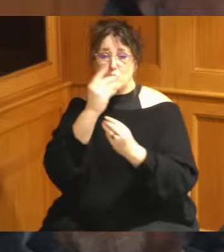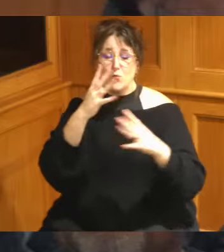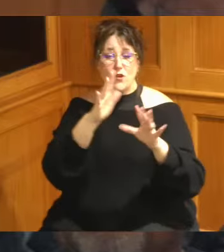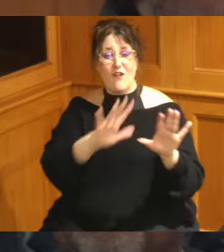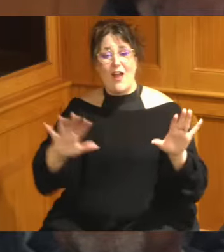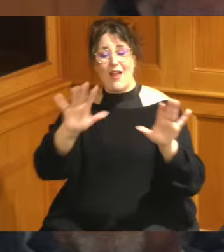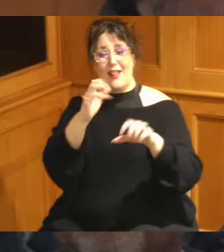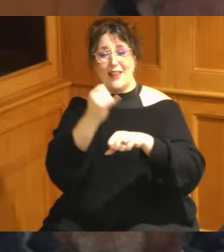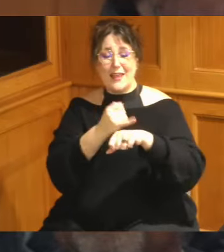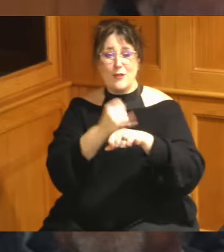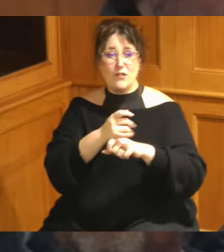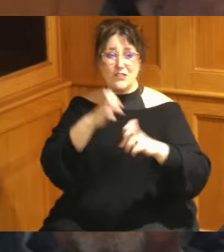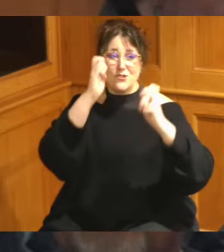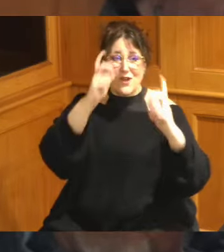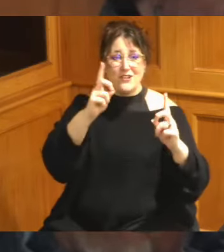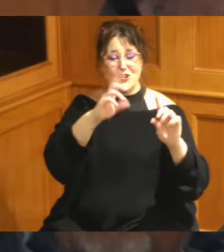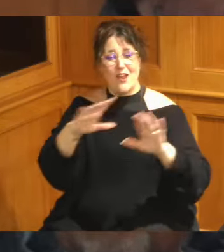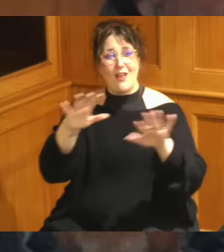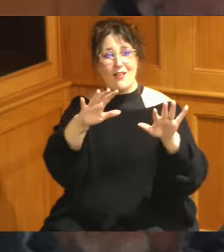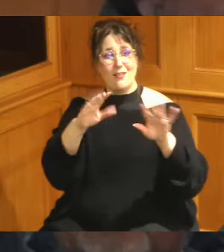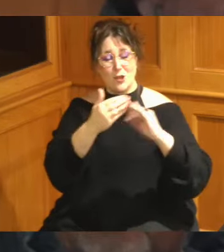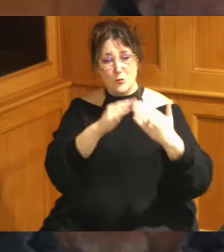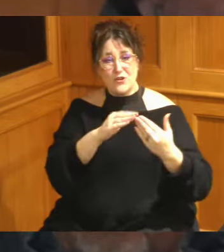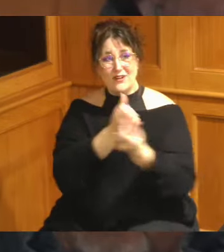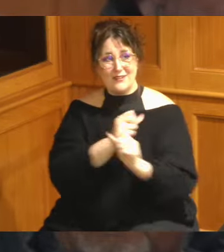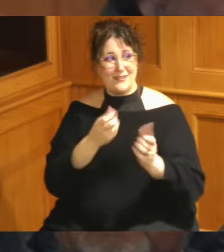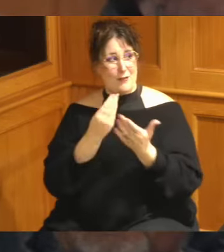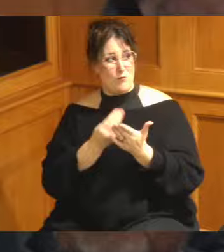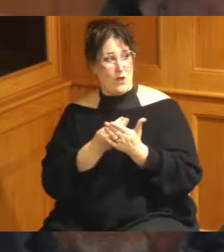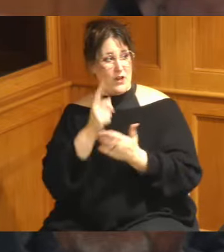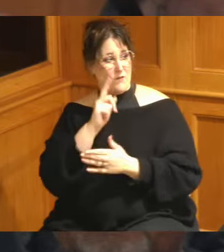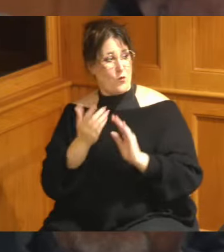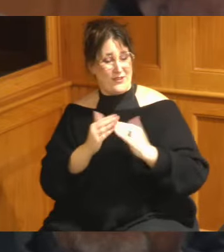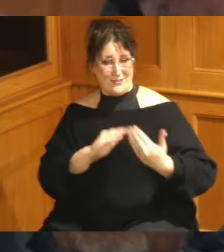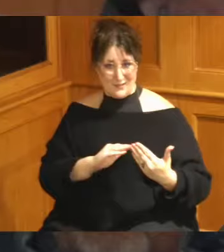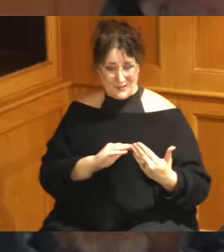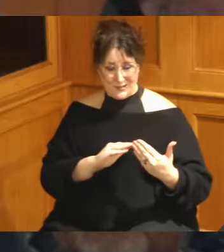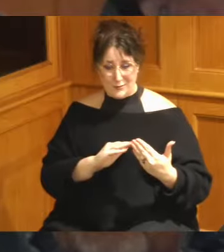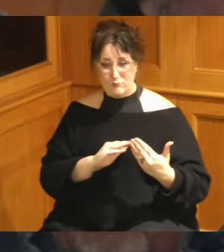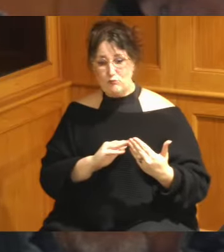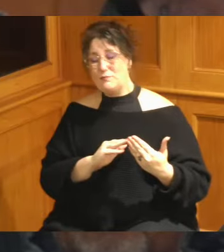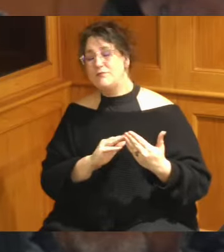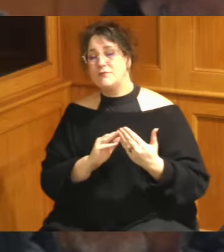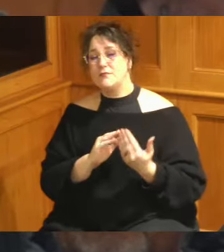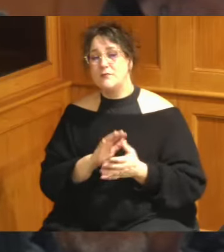educating the community, and saving the city money. The Fair View German School in Clifton